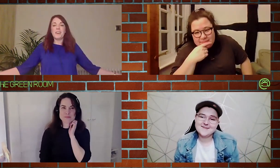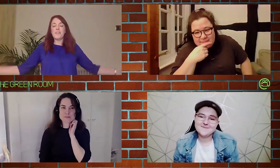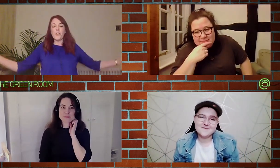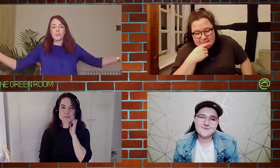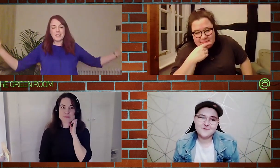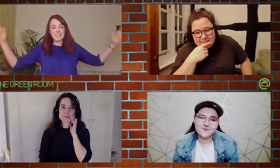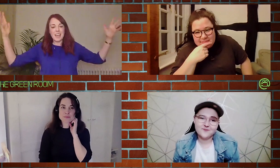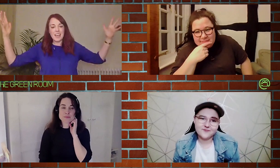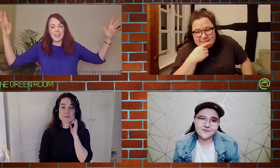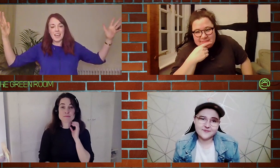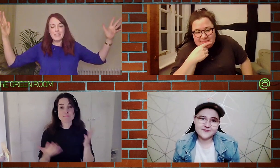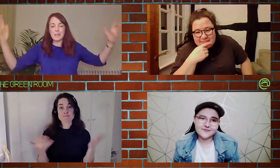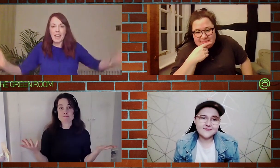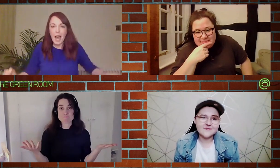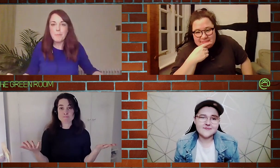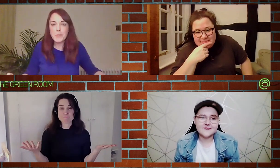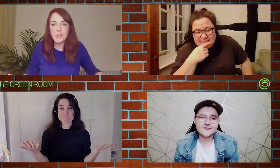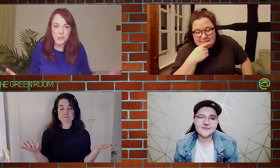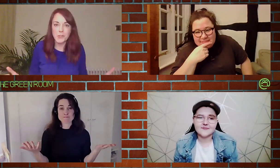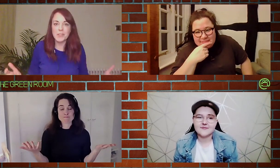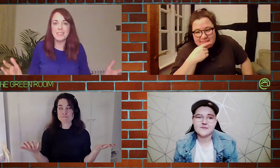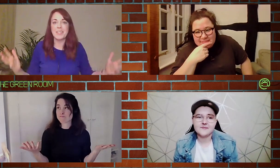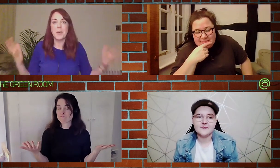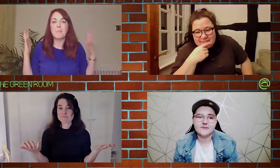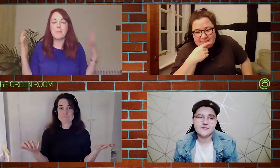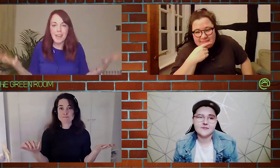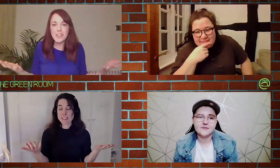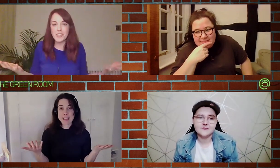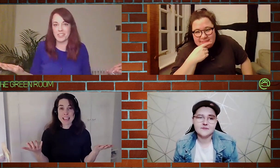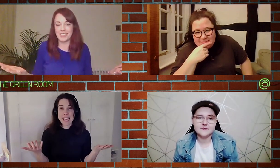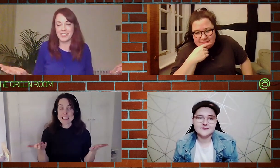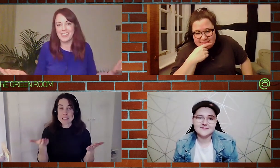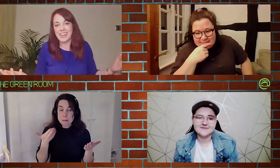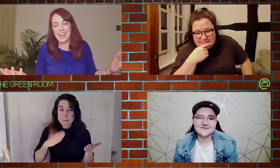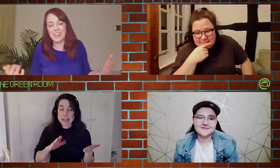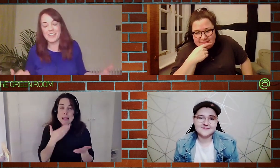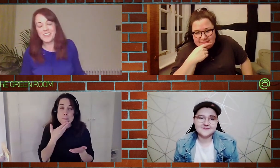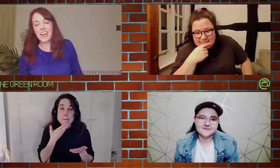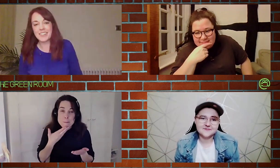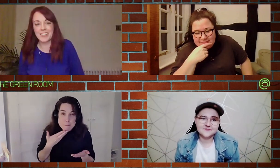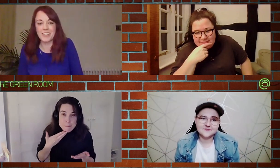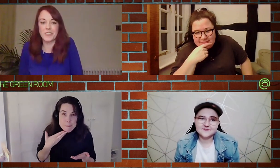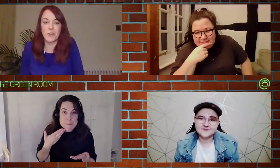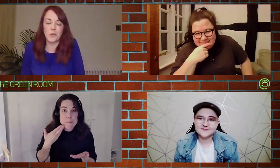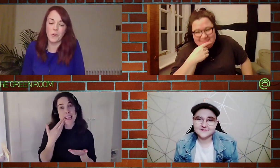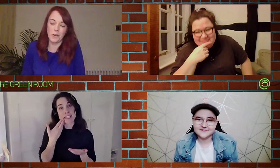Folks. It's been an absolute pleasure chatting to you all.